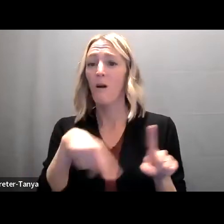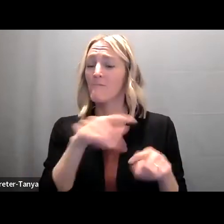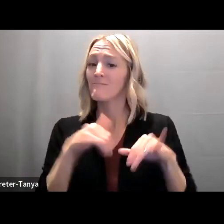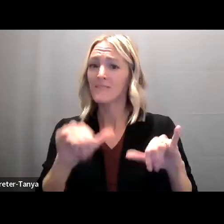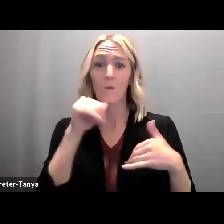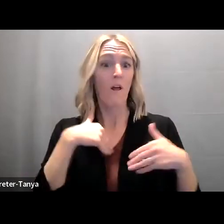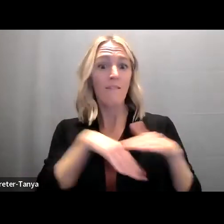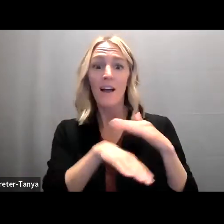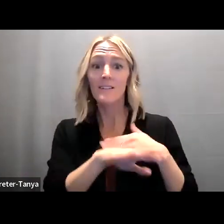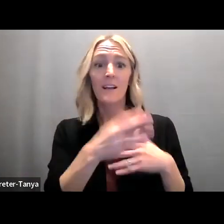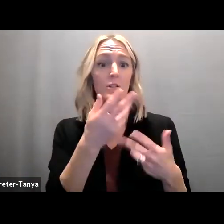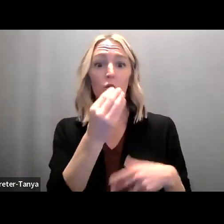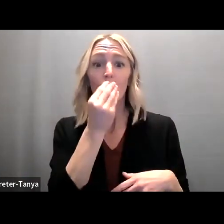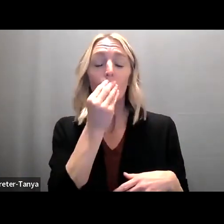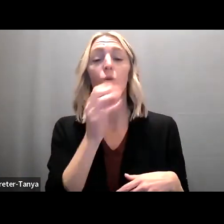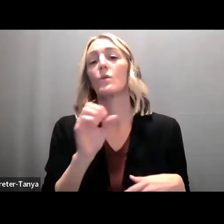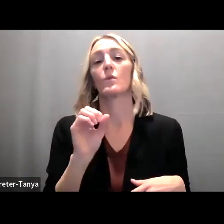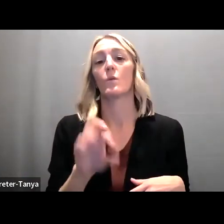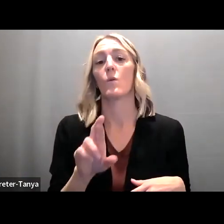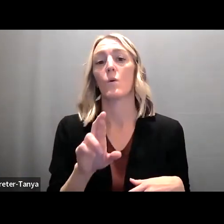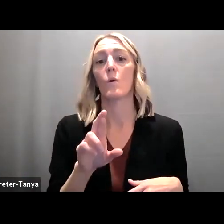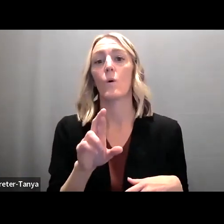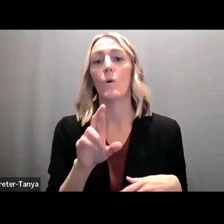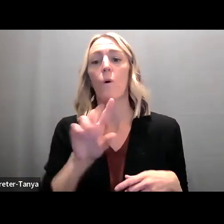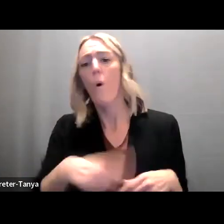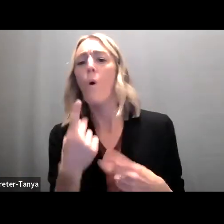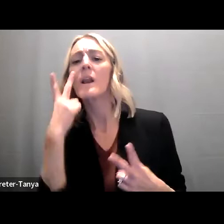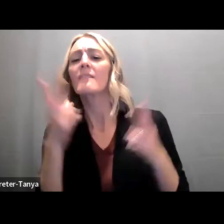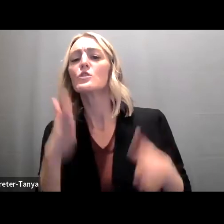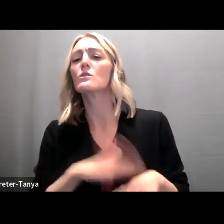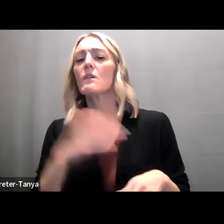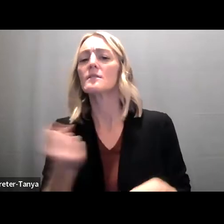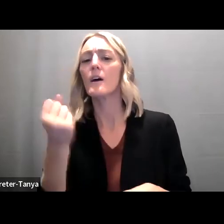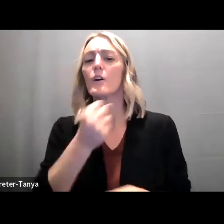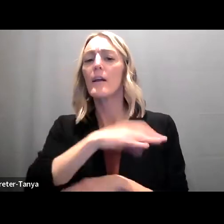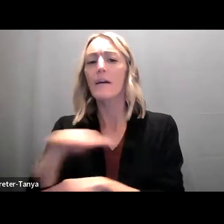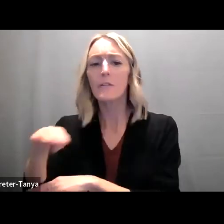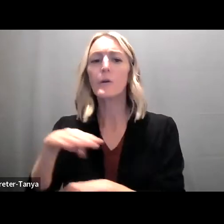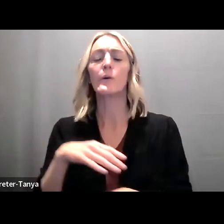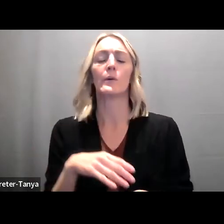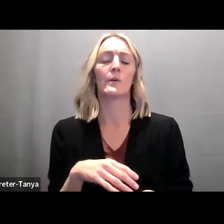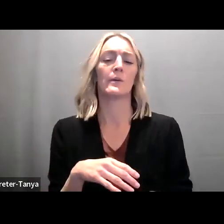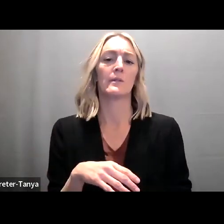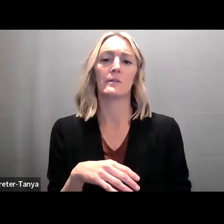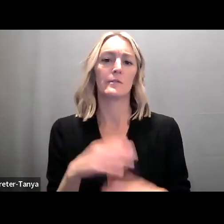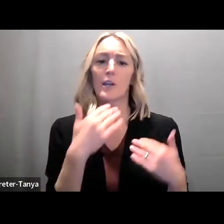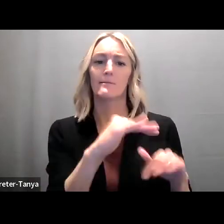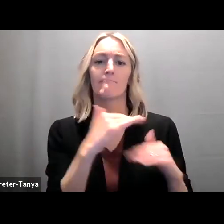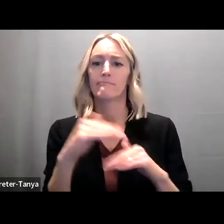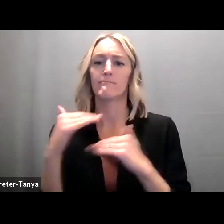or they are told we can only have visitors on Saturday afternoon.